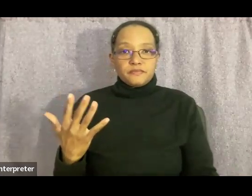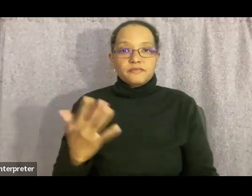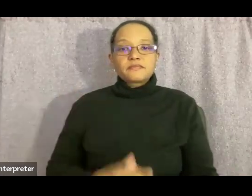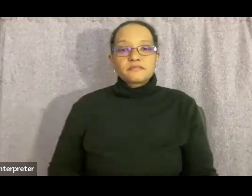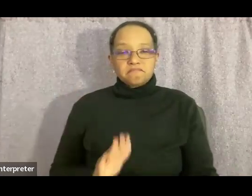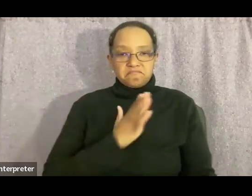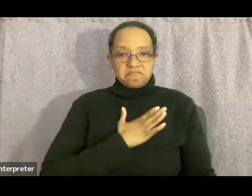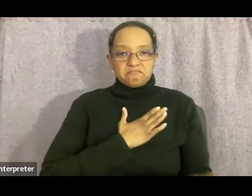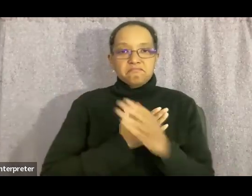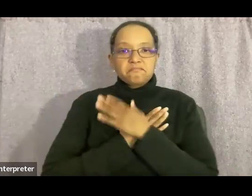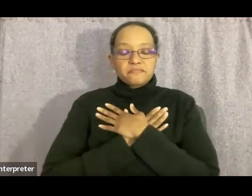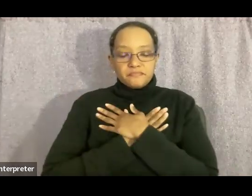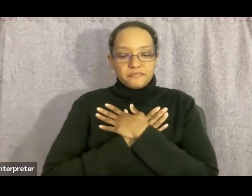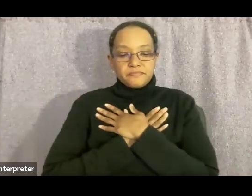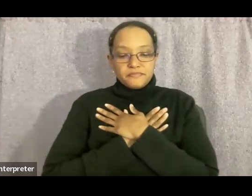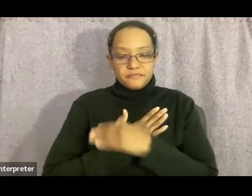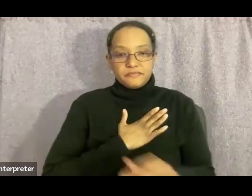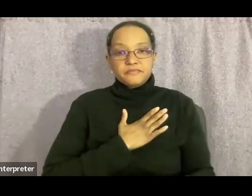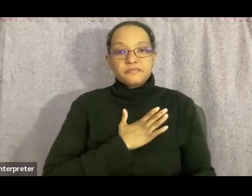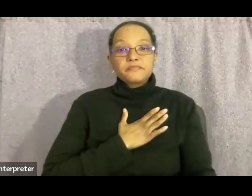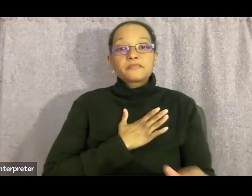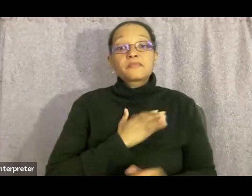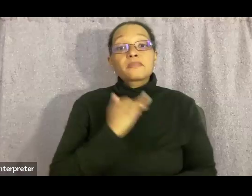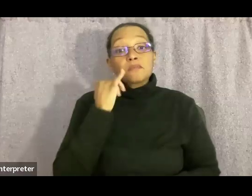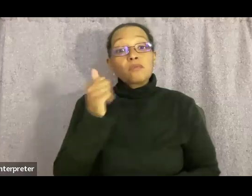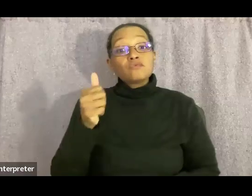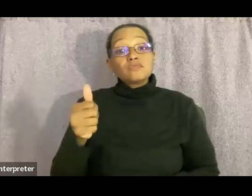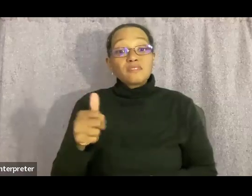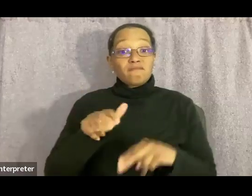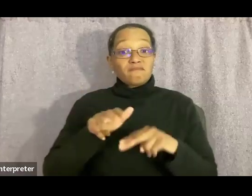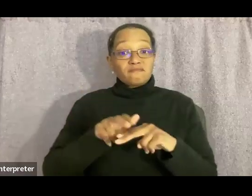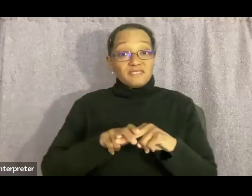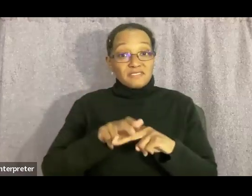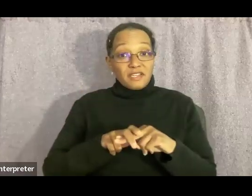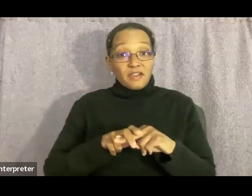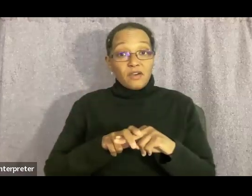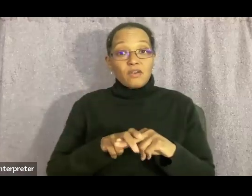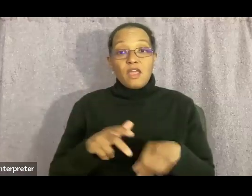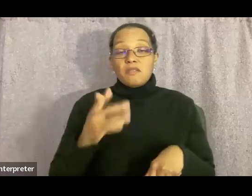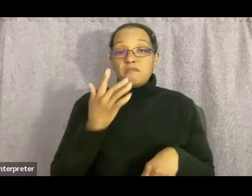Relax. If you are sitting, and you're opting for arm motions,